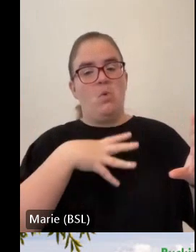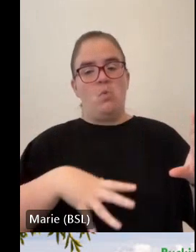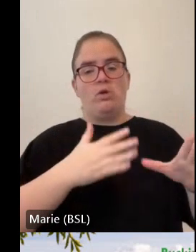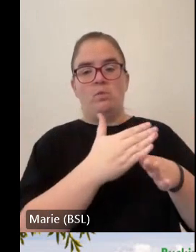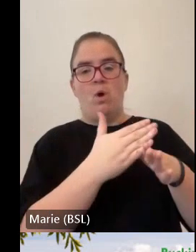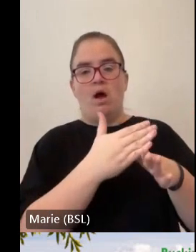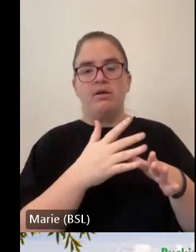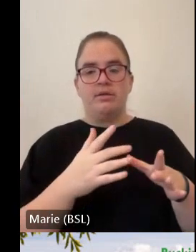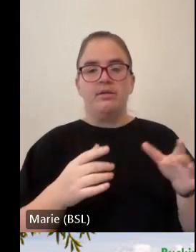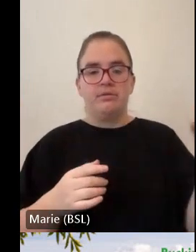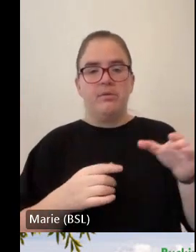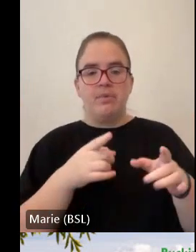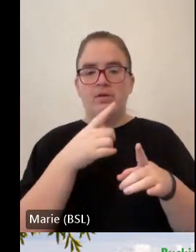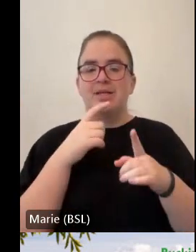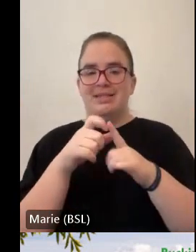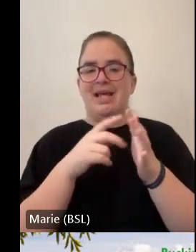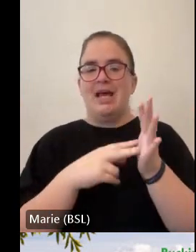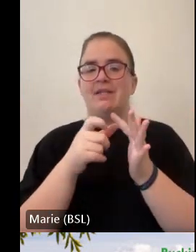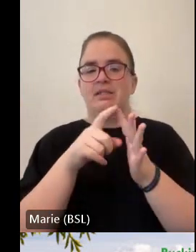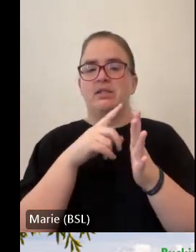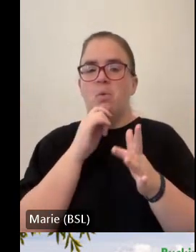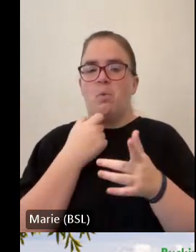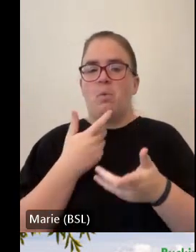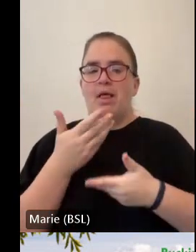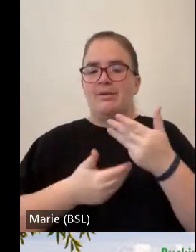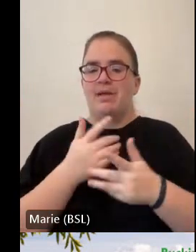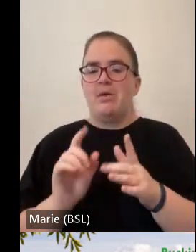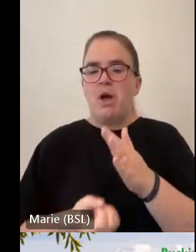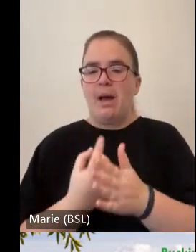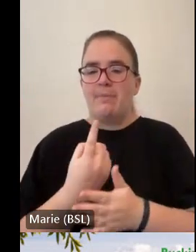and I'll leave David to explain some of the rest of it.